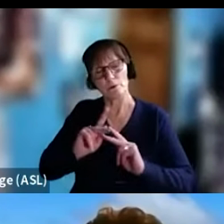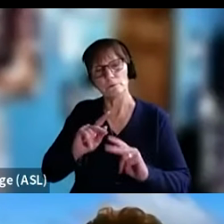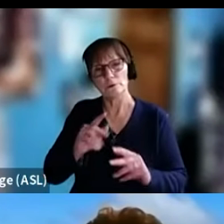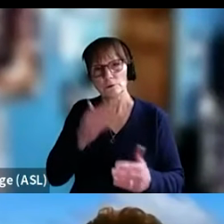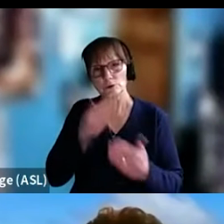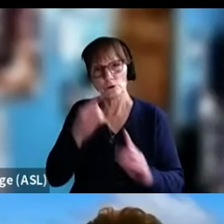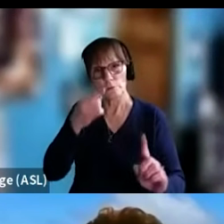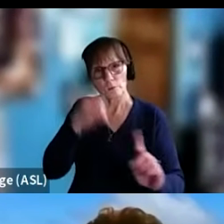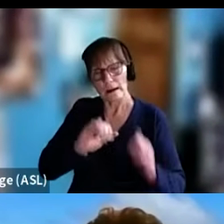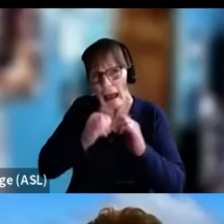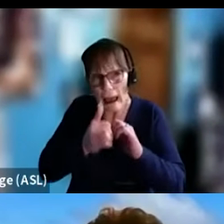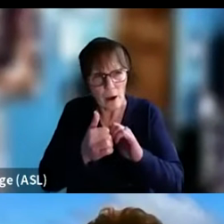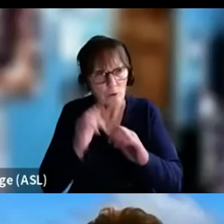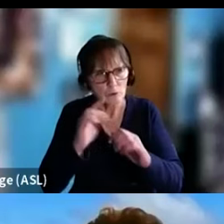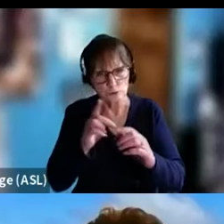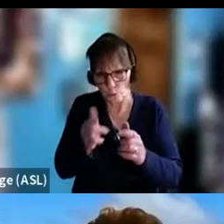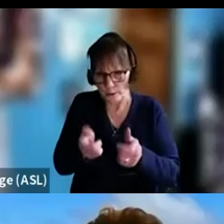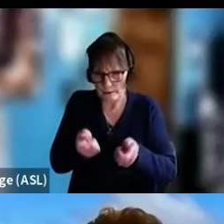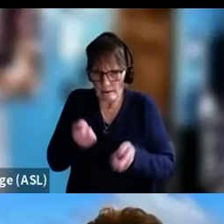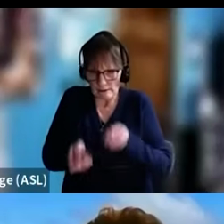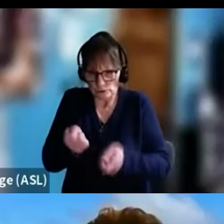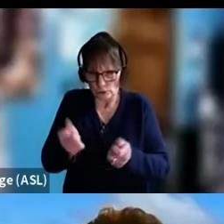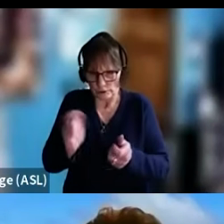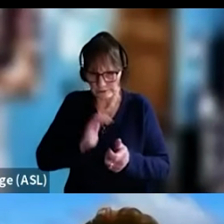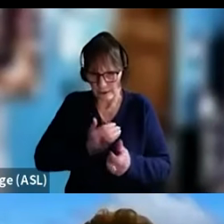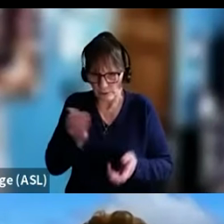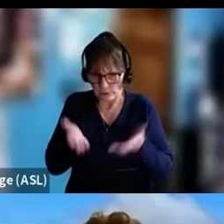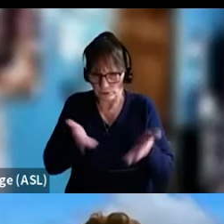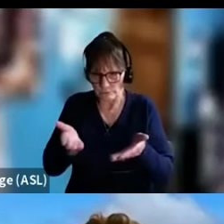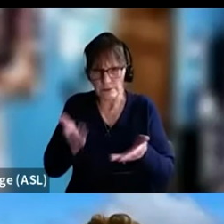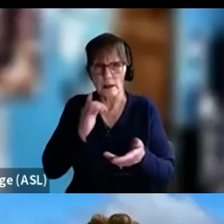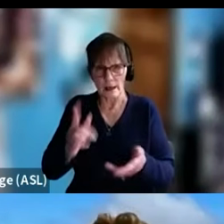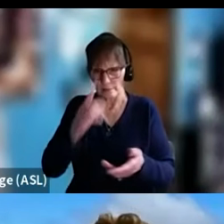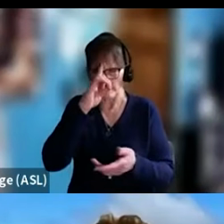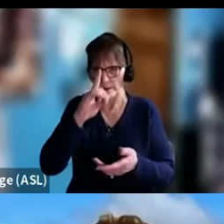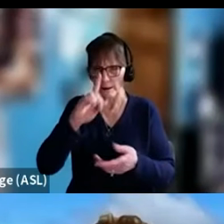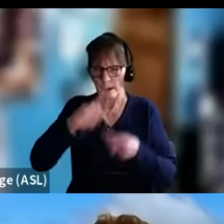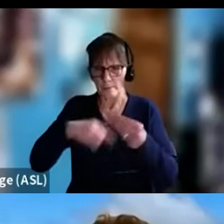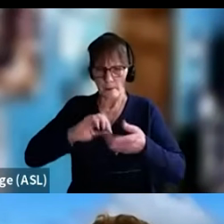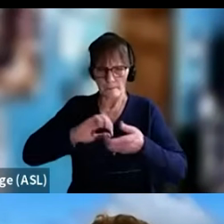how do we not just adjust our services, but then really think about partnership differently now? So that's really helpful.